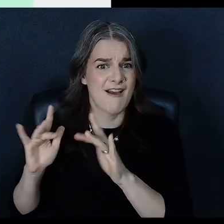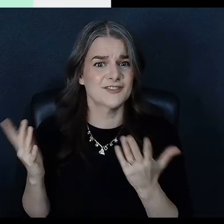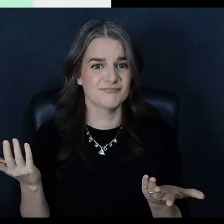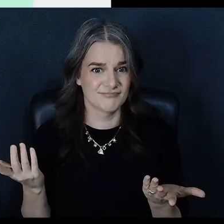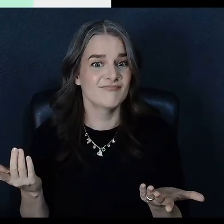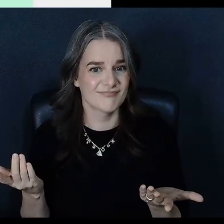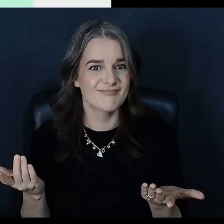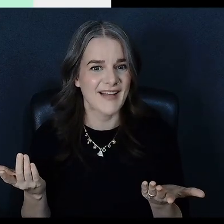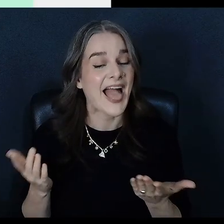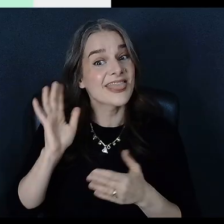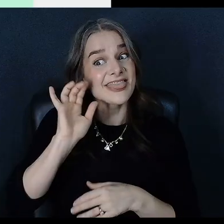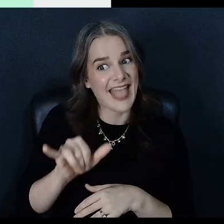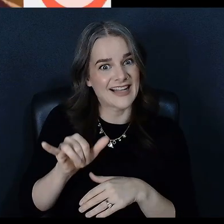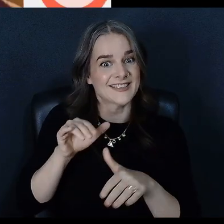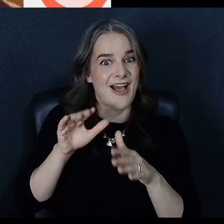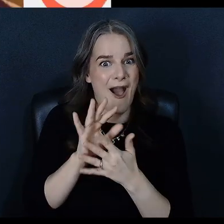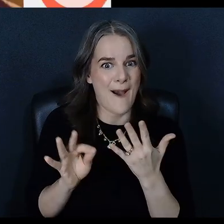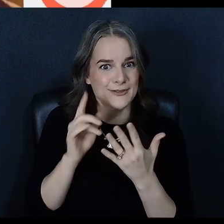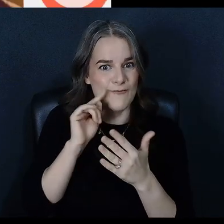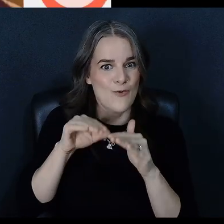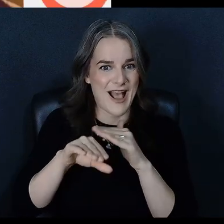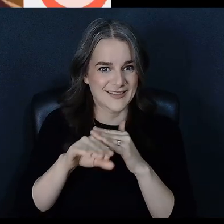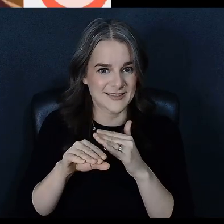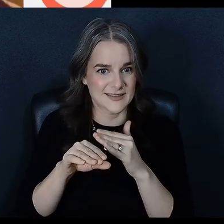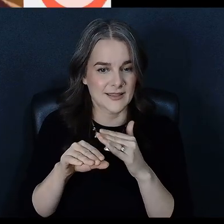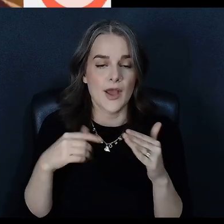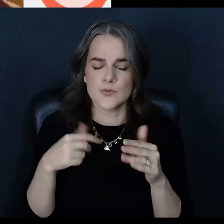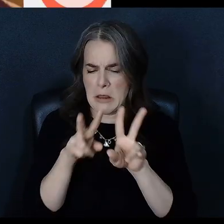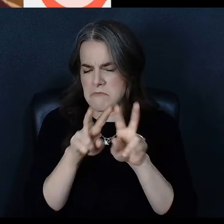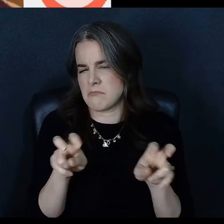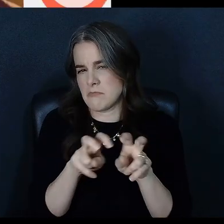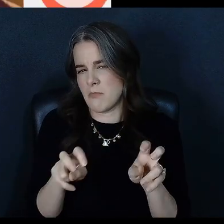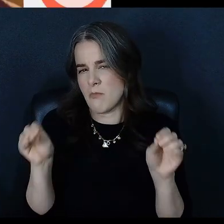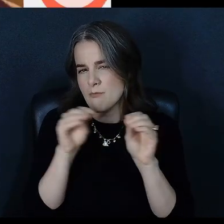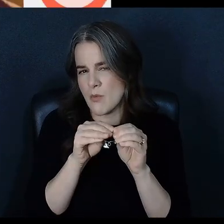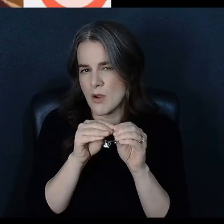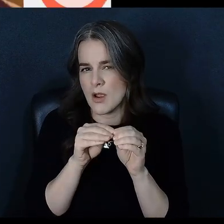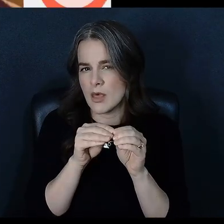Now, as we dig deeper into access, our conversation has to go with those considerations we think about.